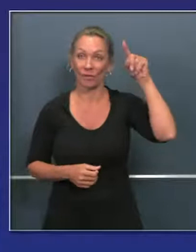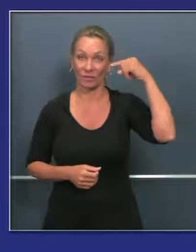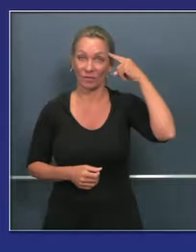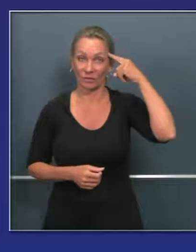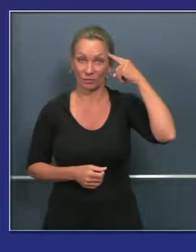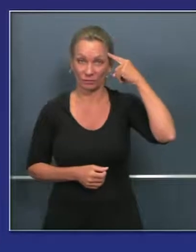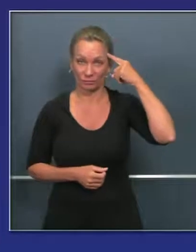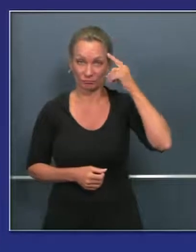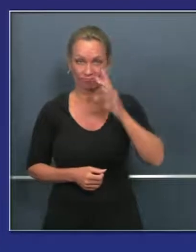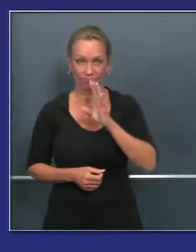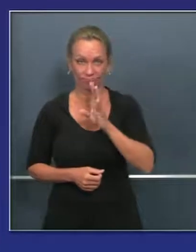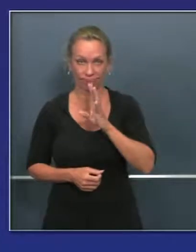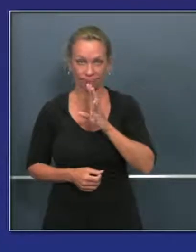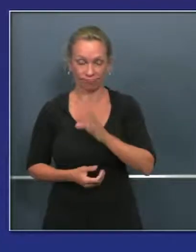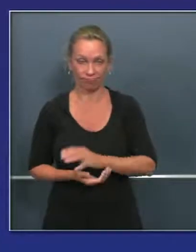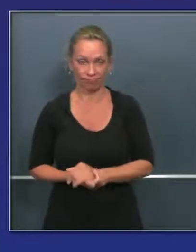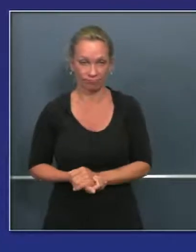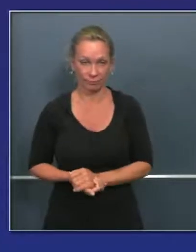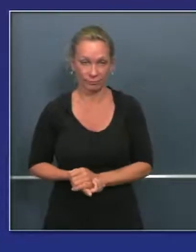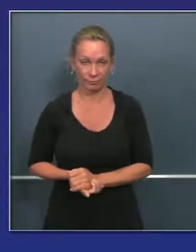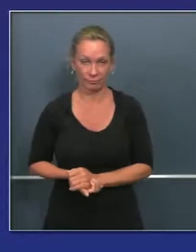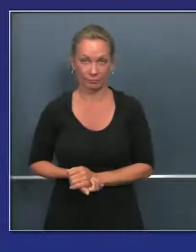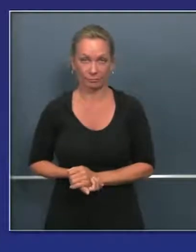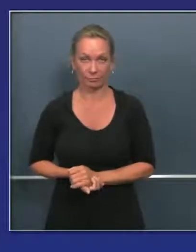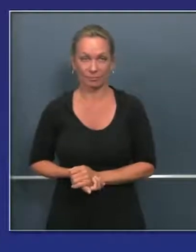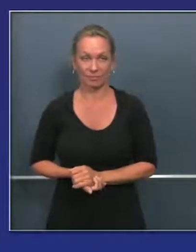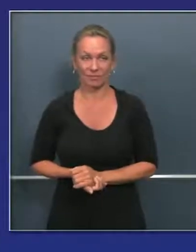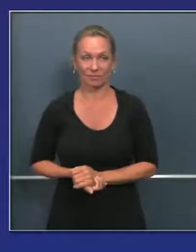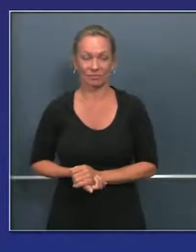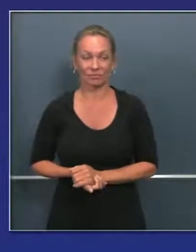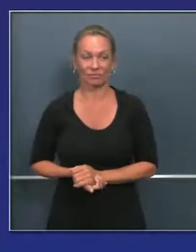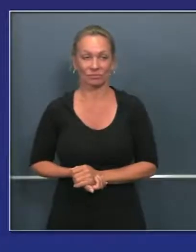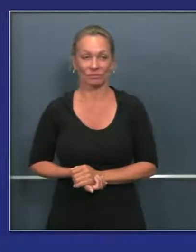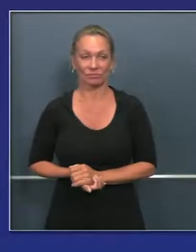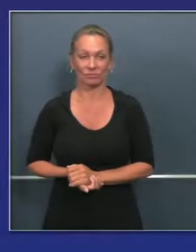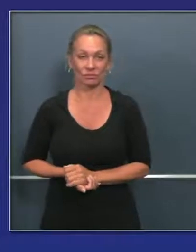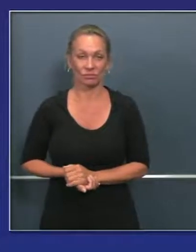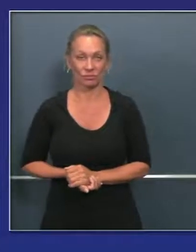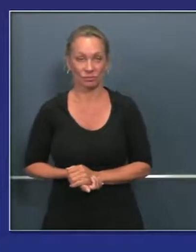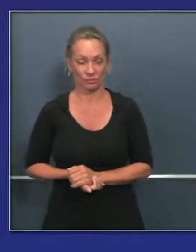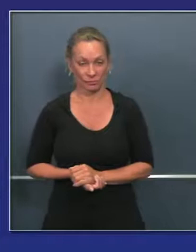most of them up become a mantra when we put out guidelines it does not mean go when we put out